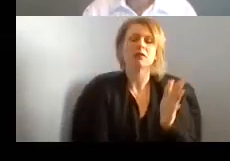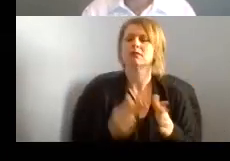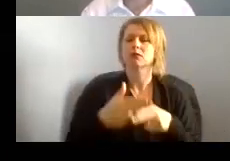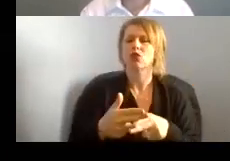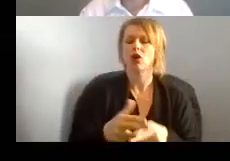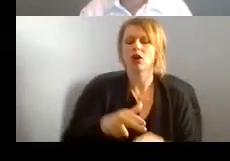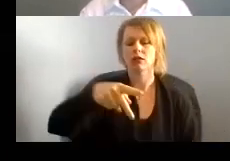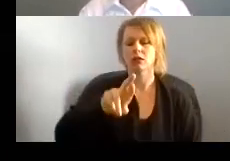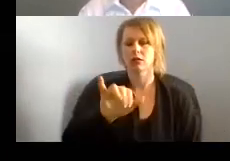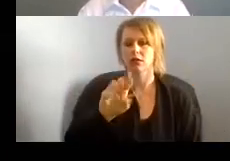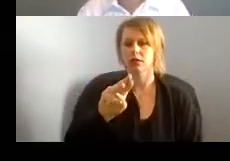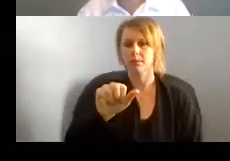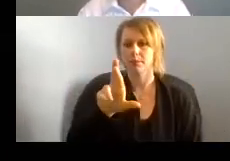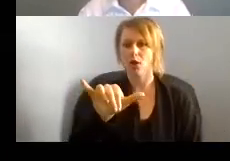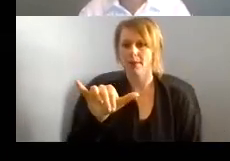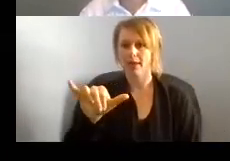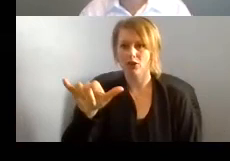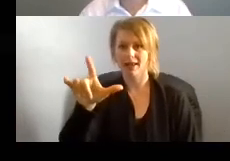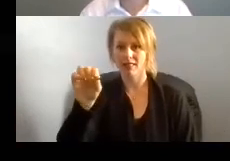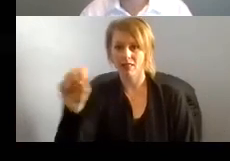but we also lose everything that person did, used to do, could have done,